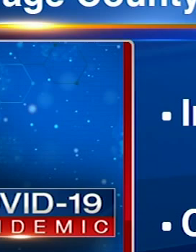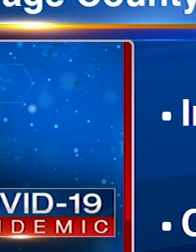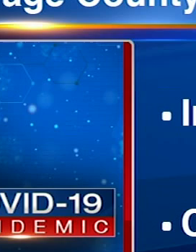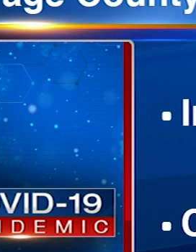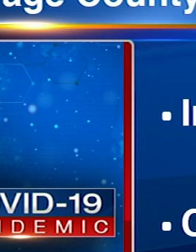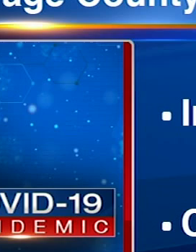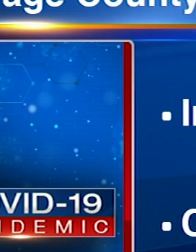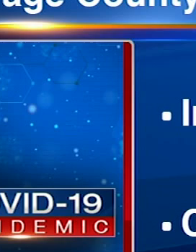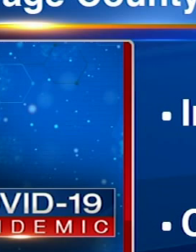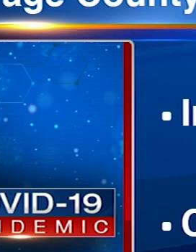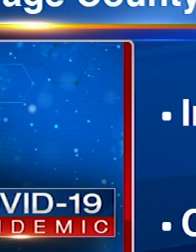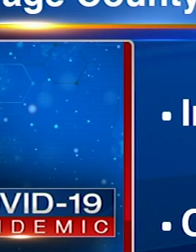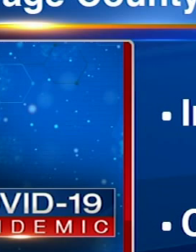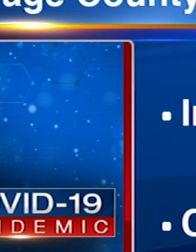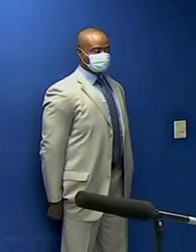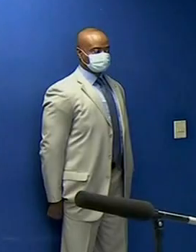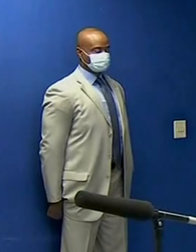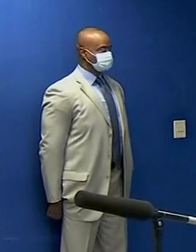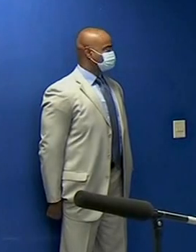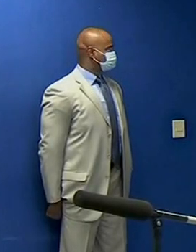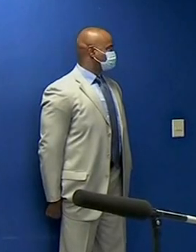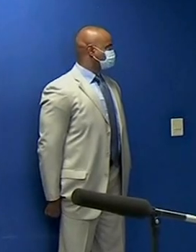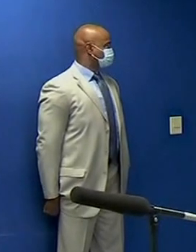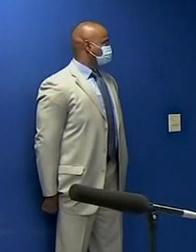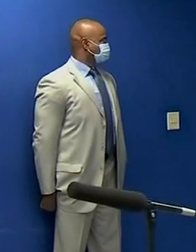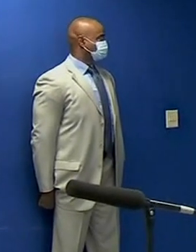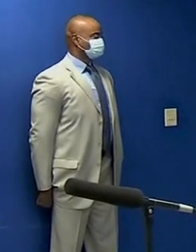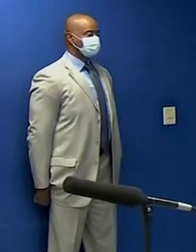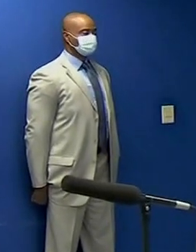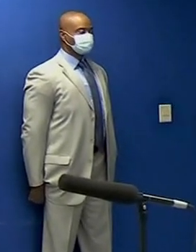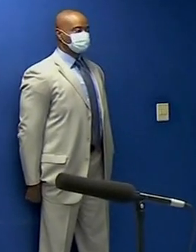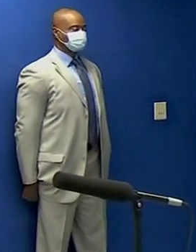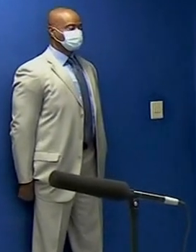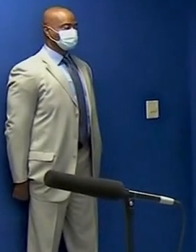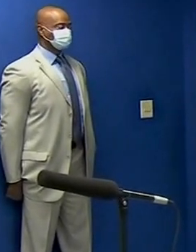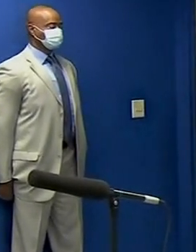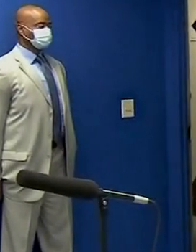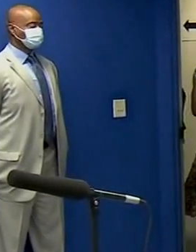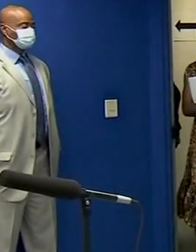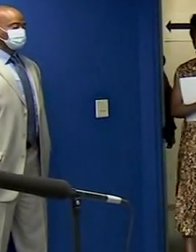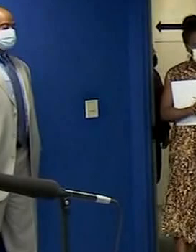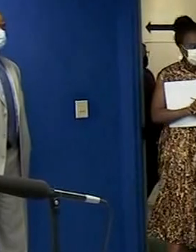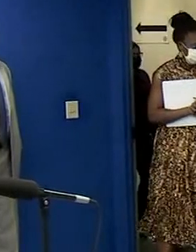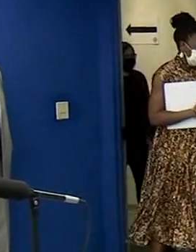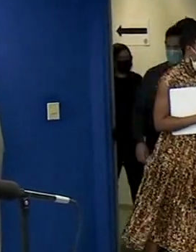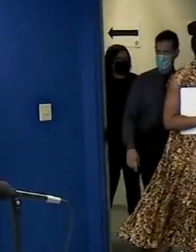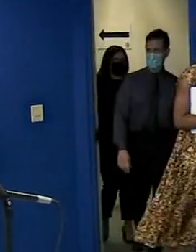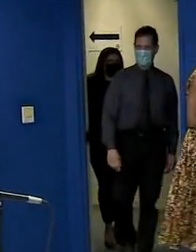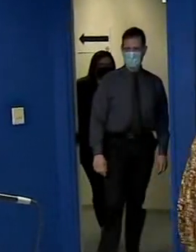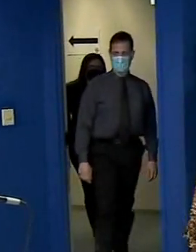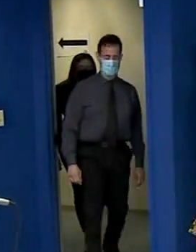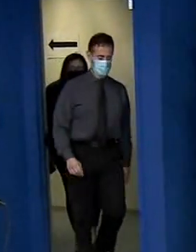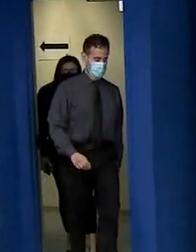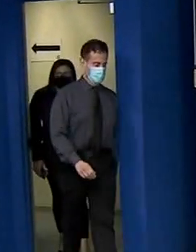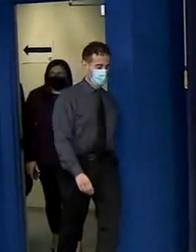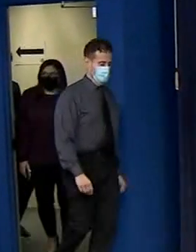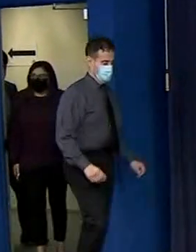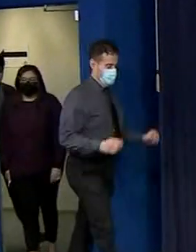IT IS CURRENTLY 5.5%.